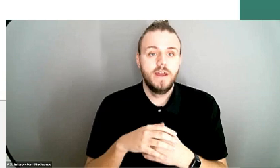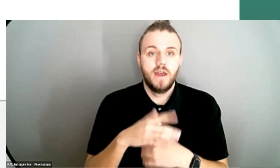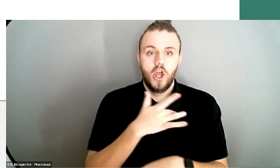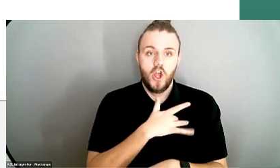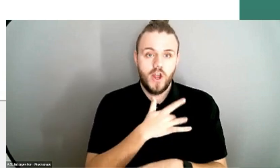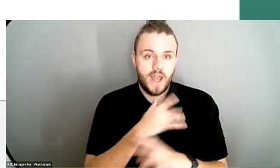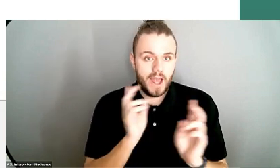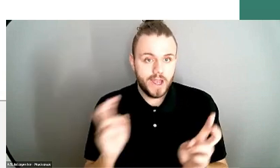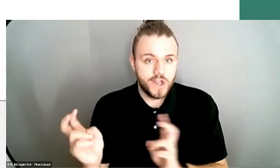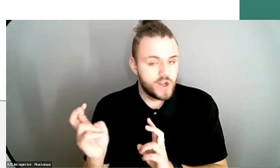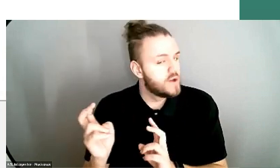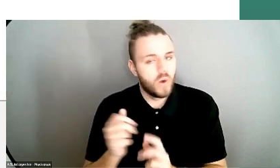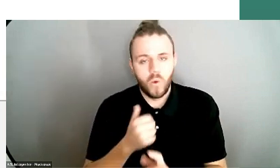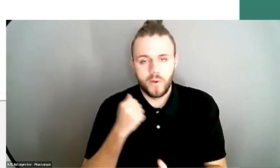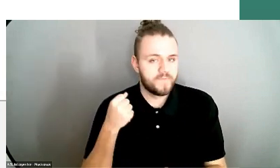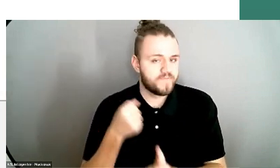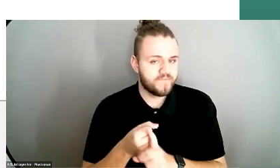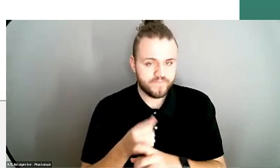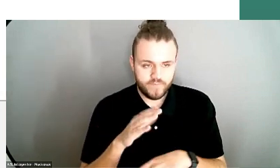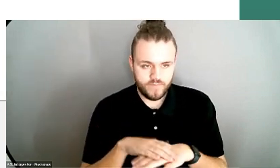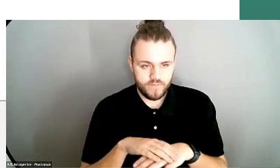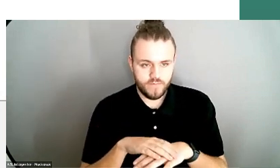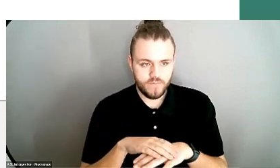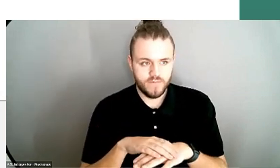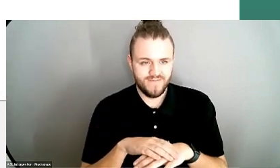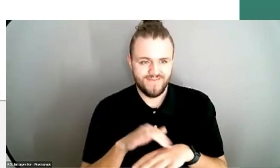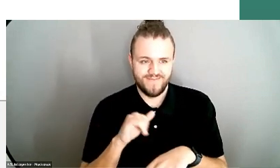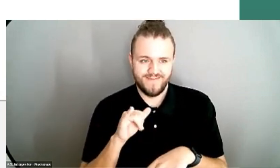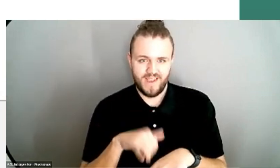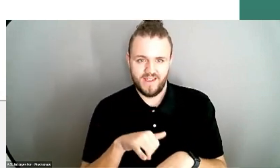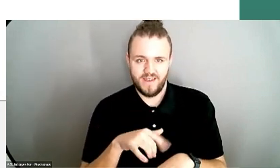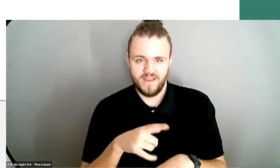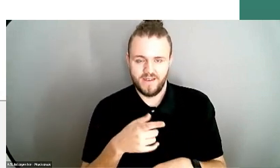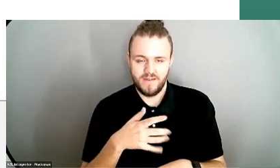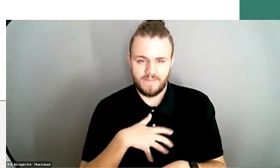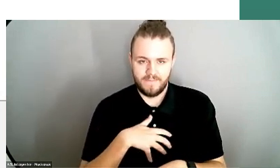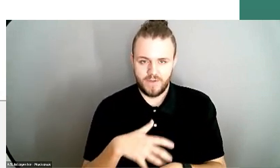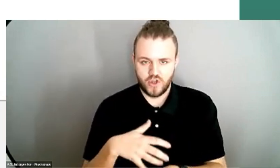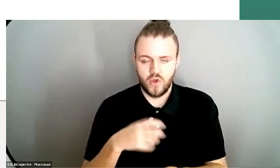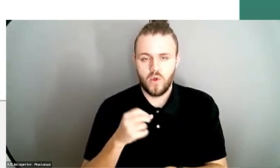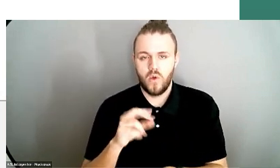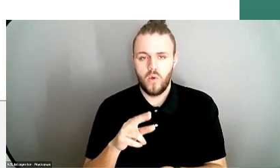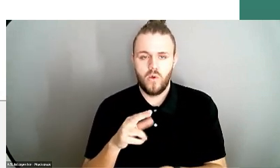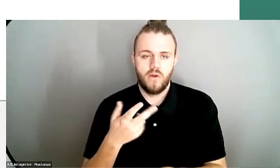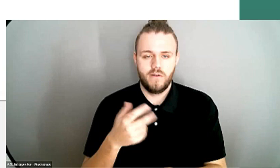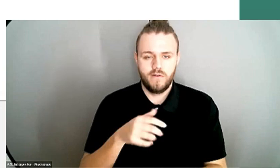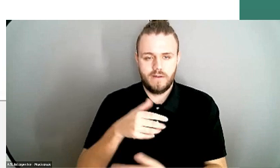are not going to impact on maternal or fetal well-being.